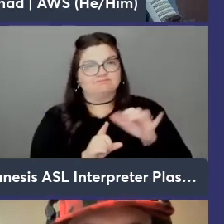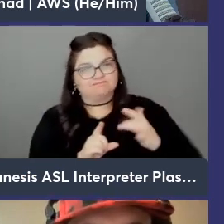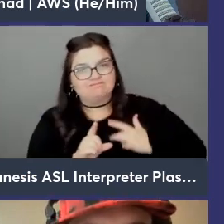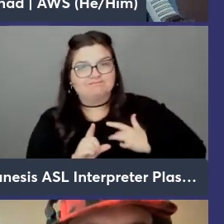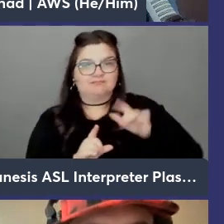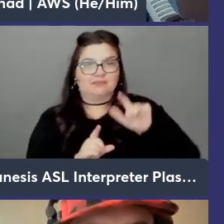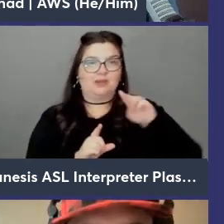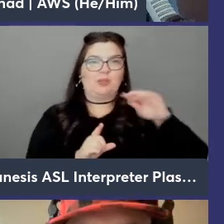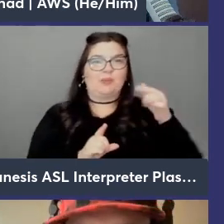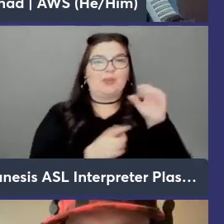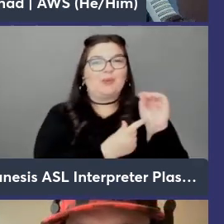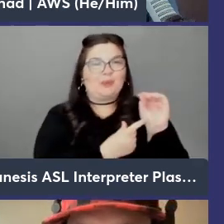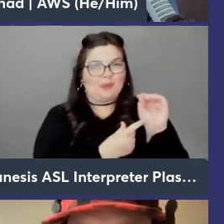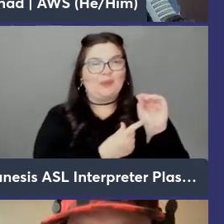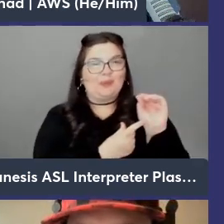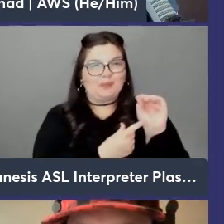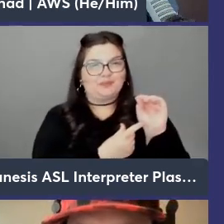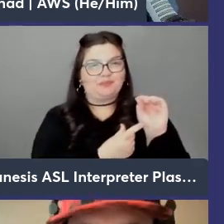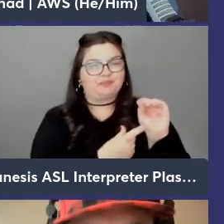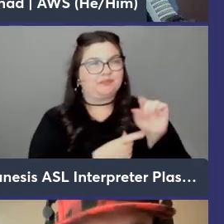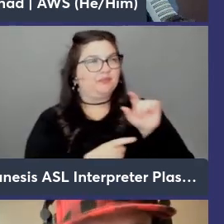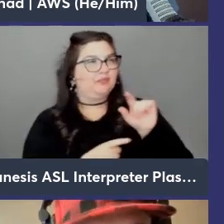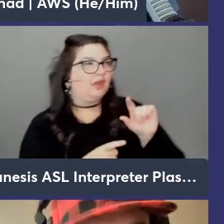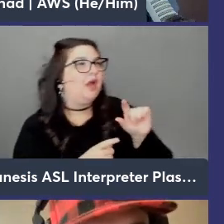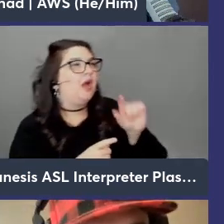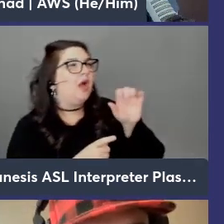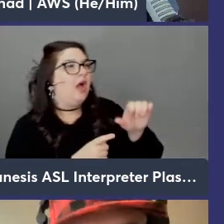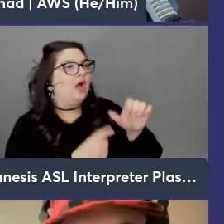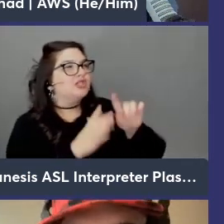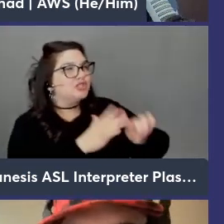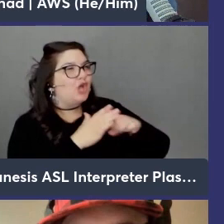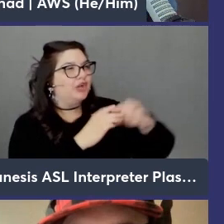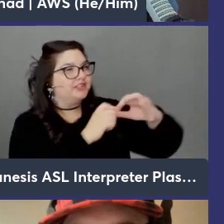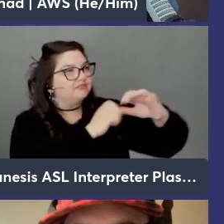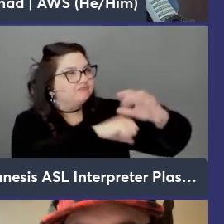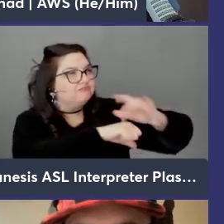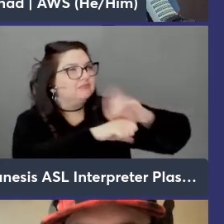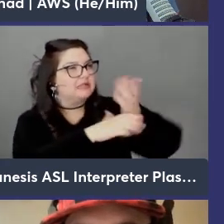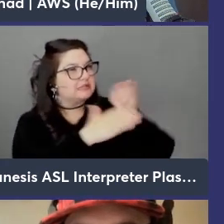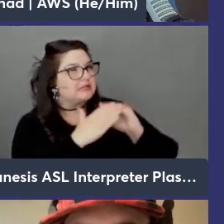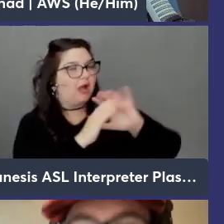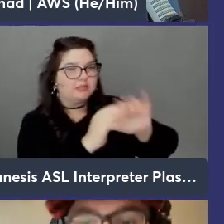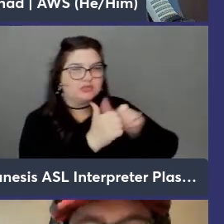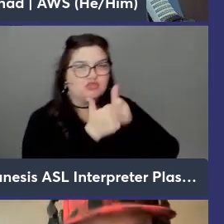Yeah. I think you're starting to touch on some of the challenges that some customers would have,